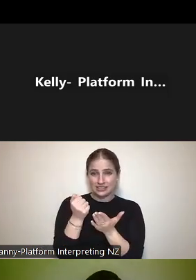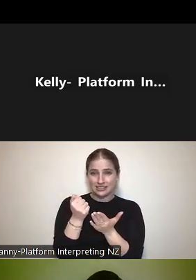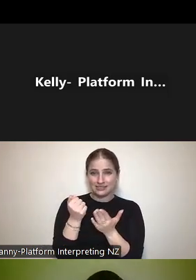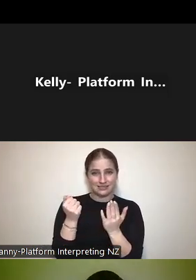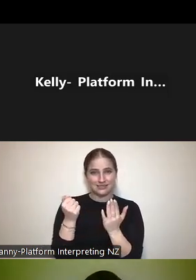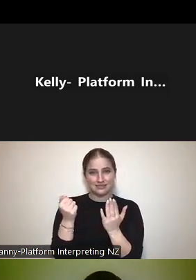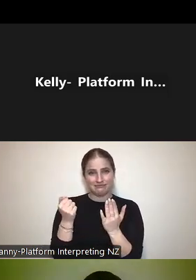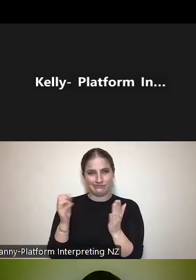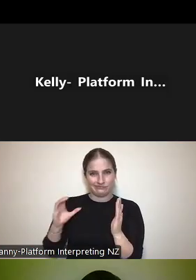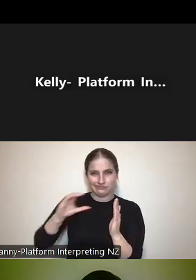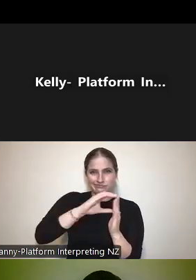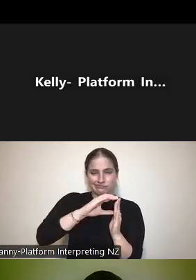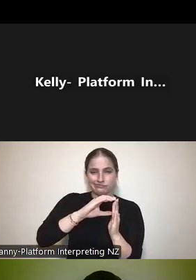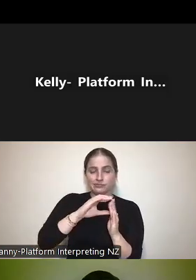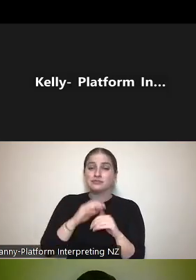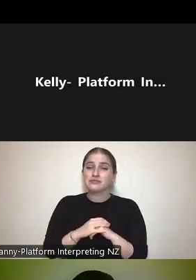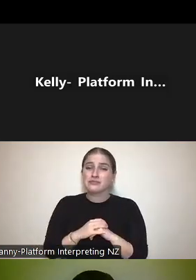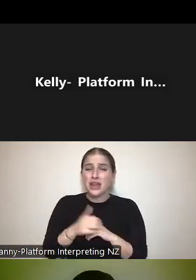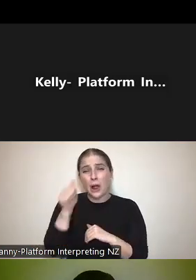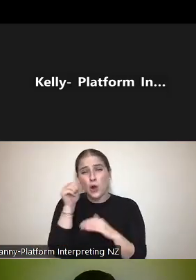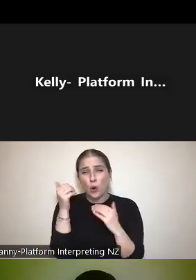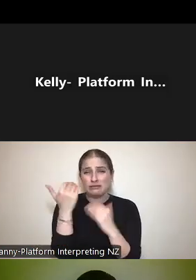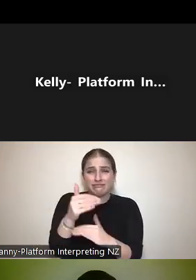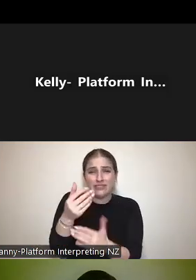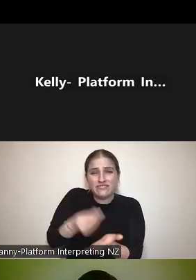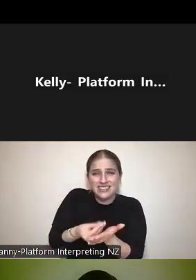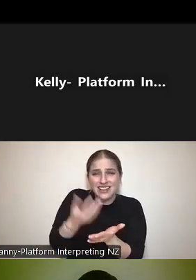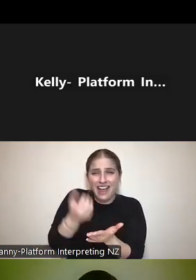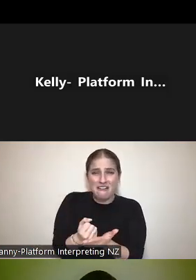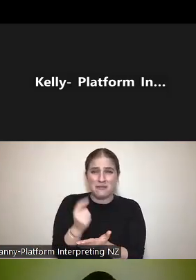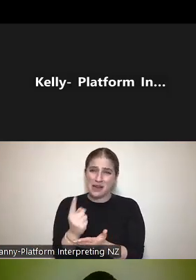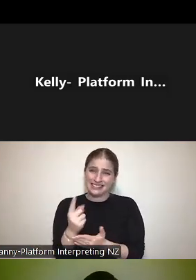the time is that folks get right up to the end, everything is allocated, and suddenly